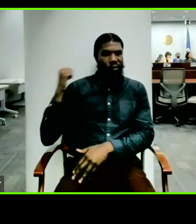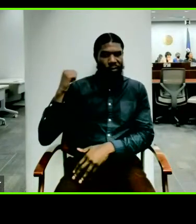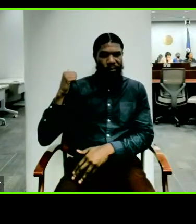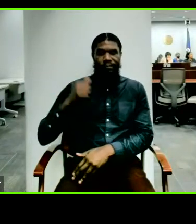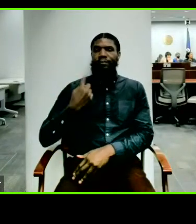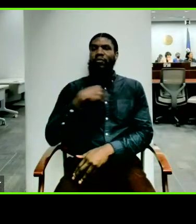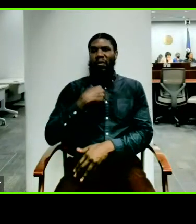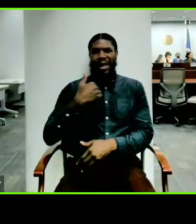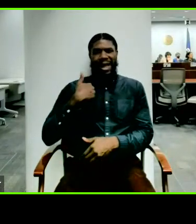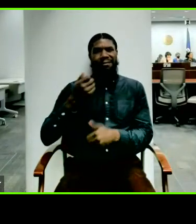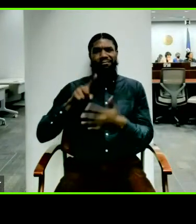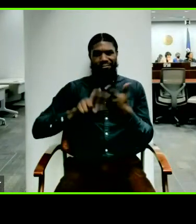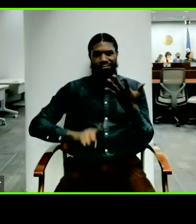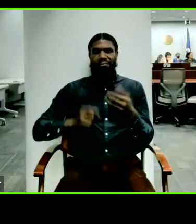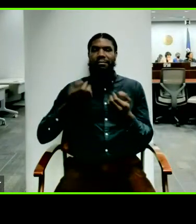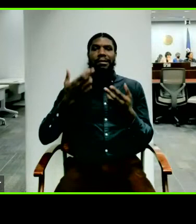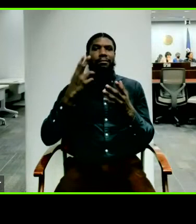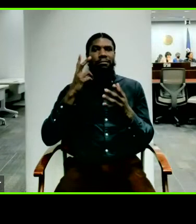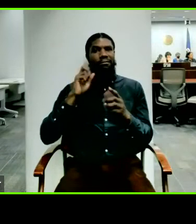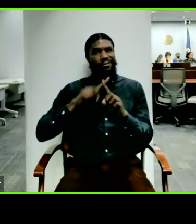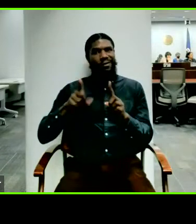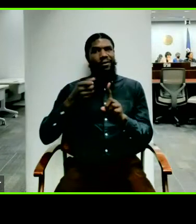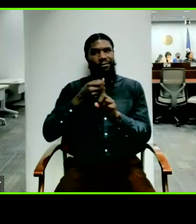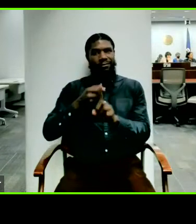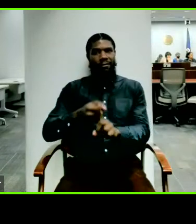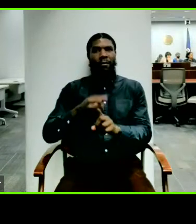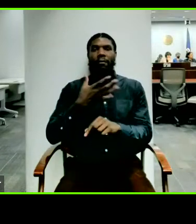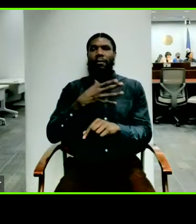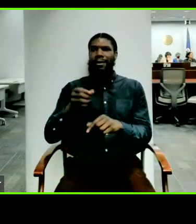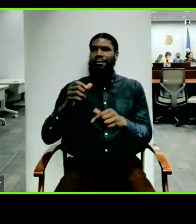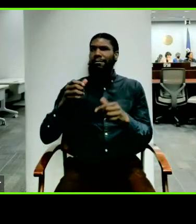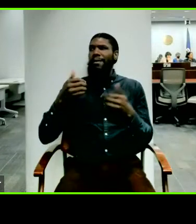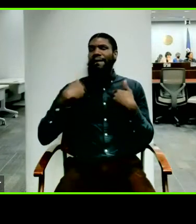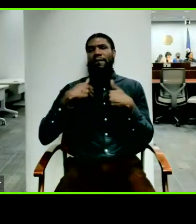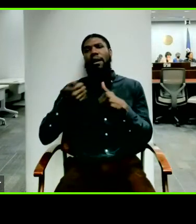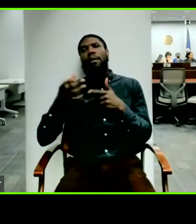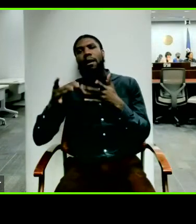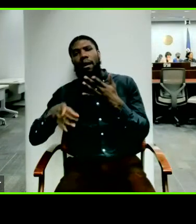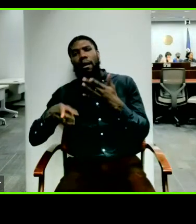straightforward and sensible ways to um for employers to accommodate religious